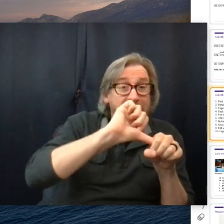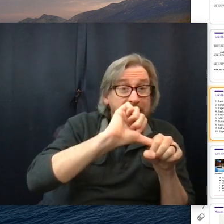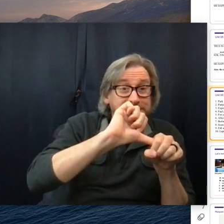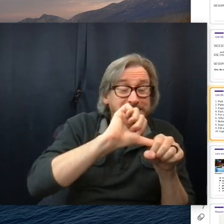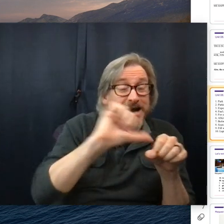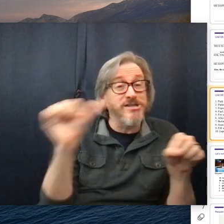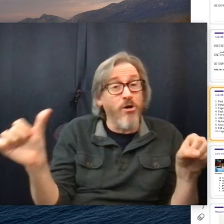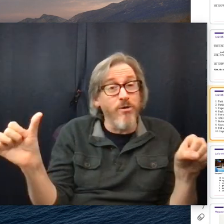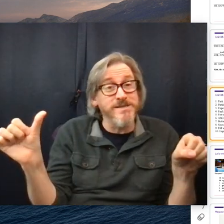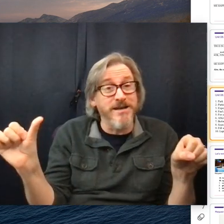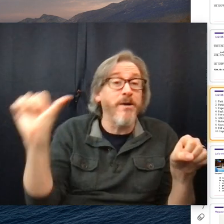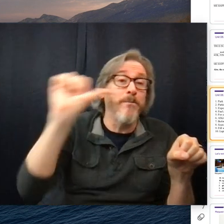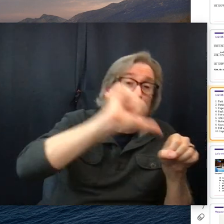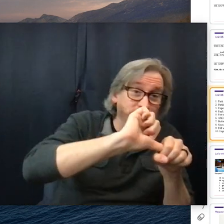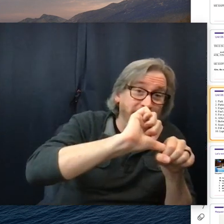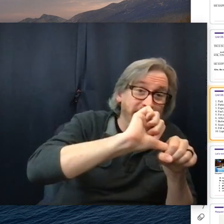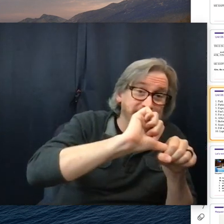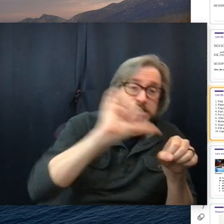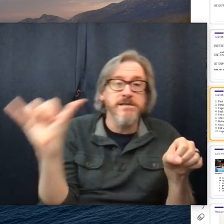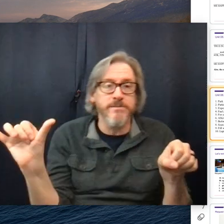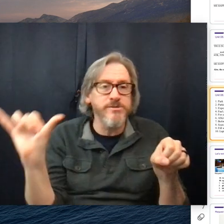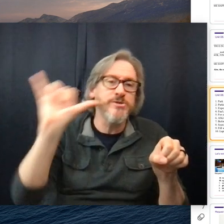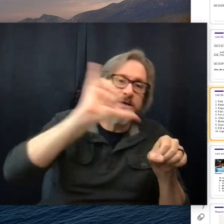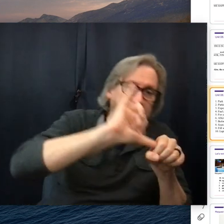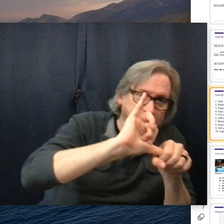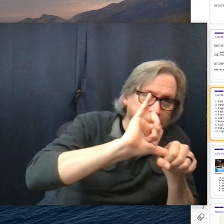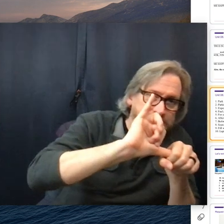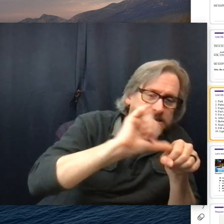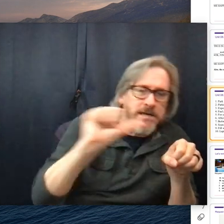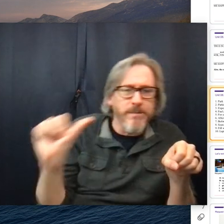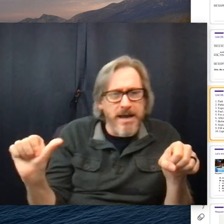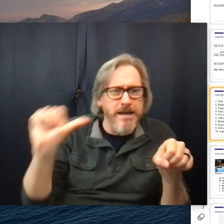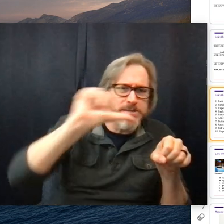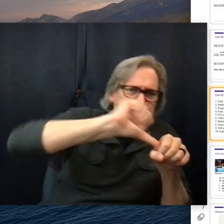gas so I always think about putting gas in sometimes you see it like this it's better